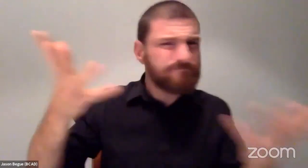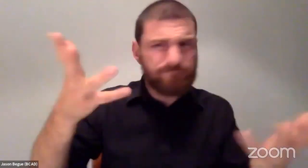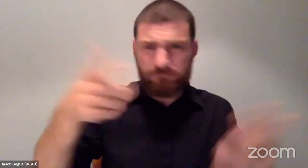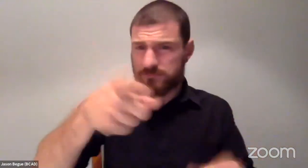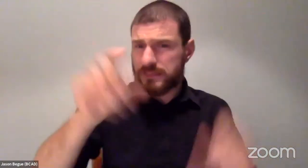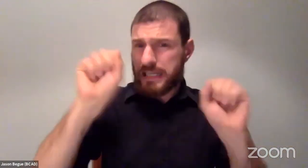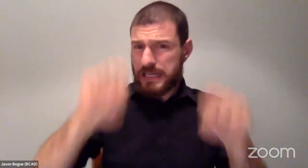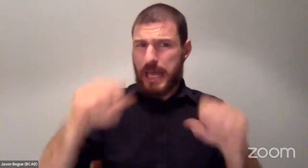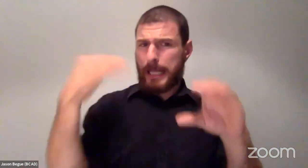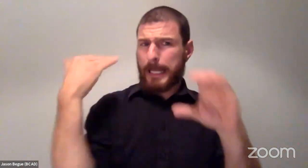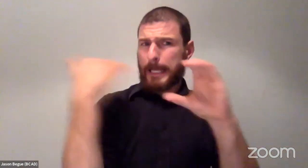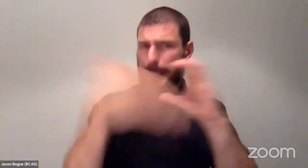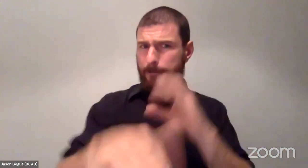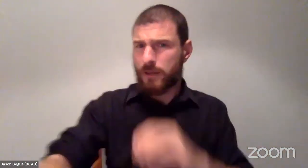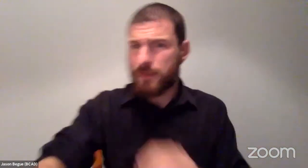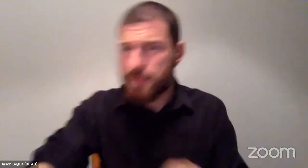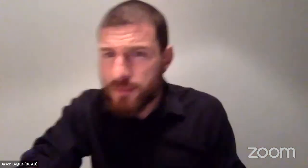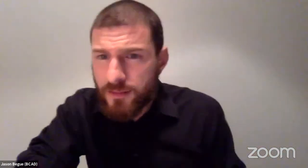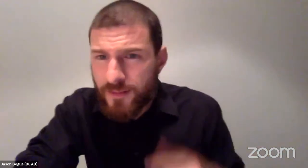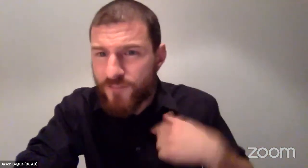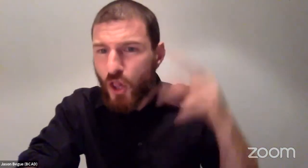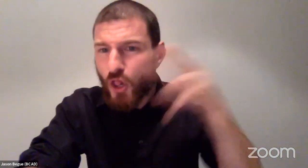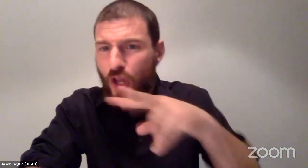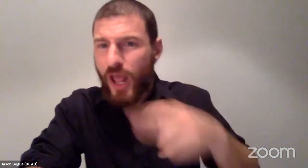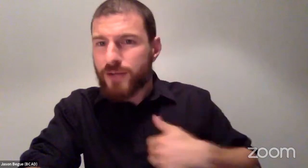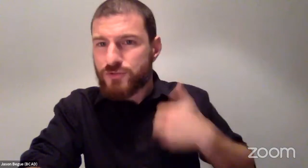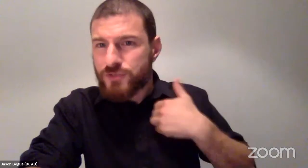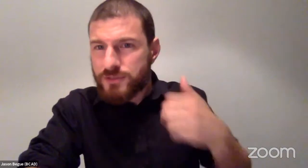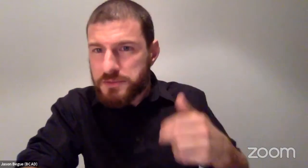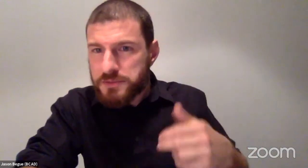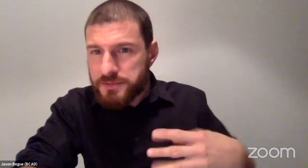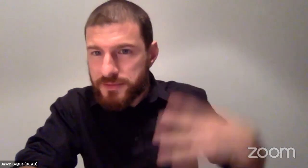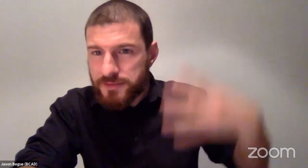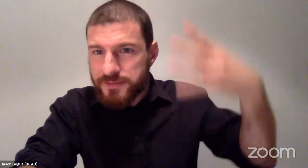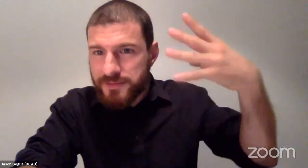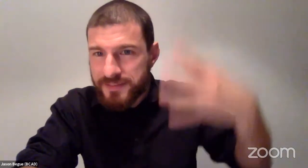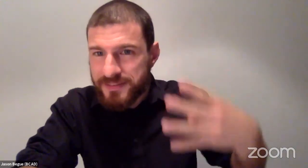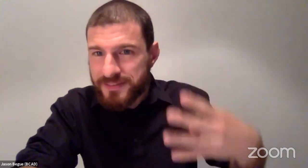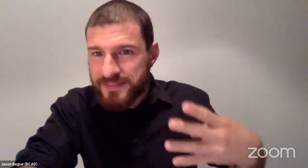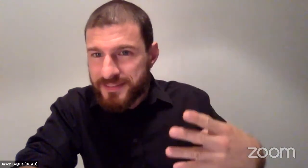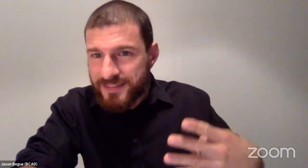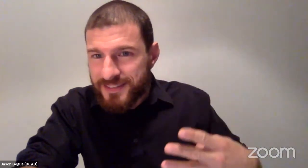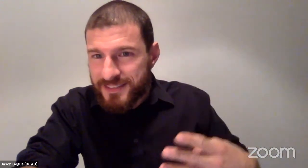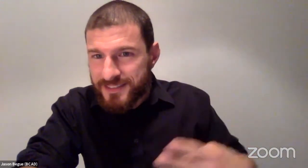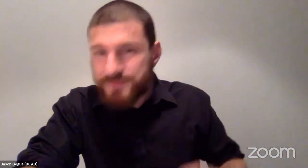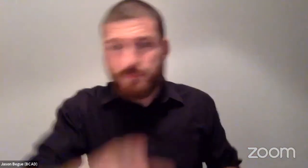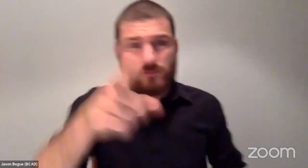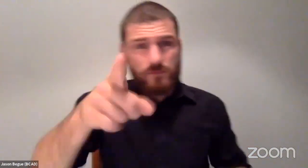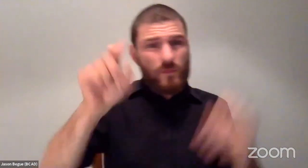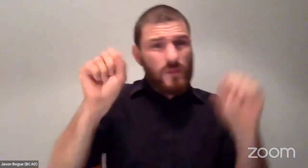concerns that you need to share, you can also email and let me pull up the email address